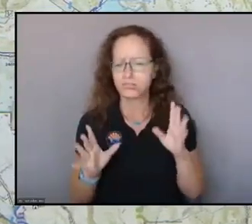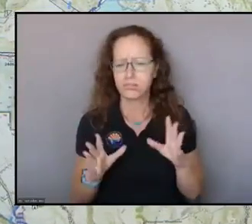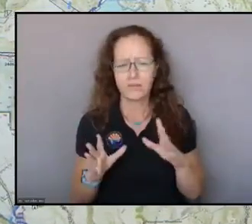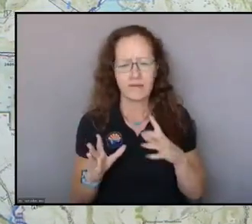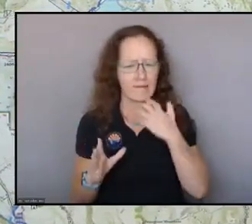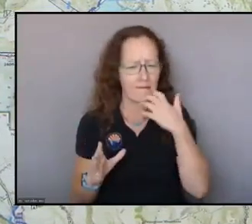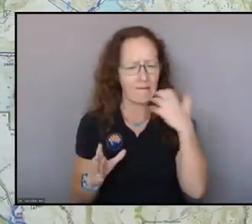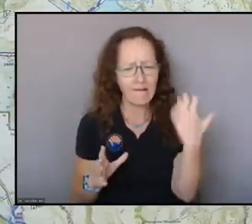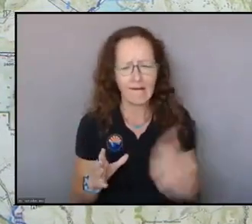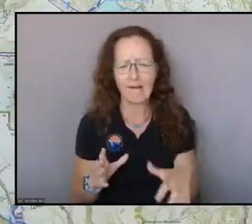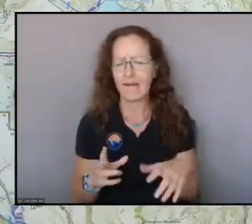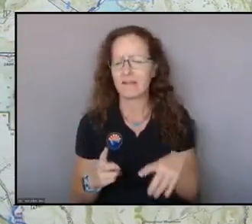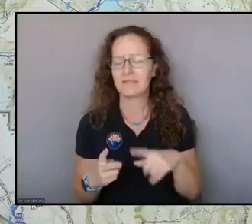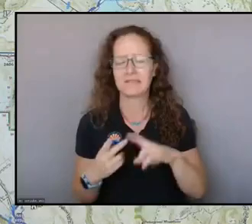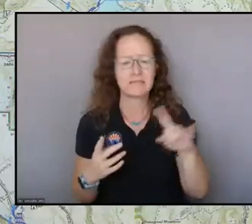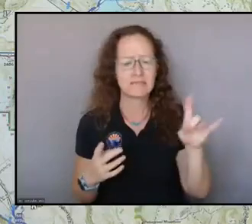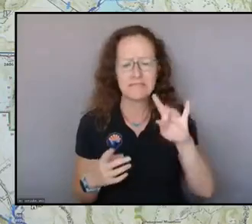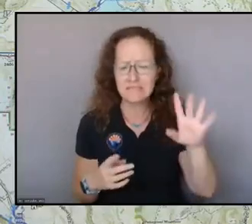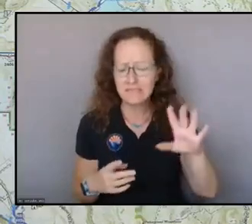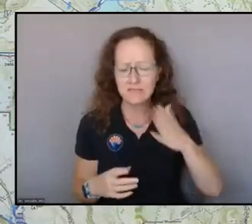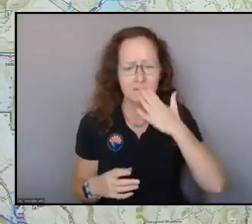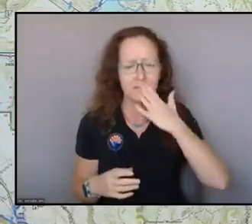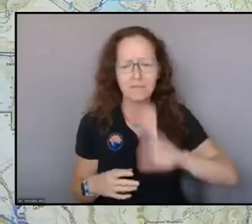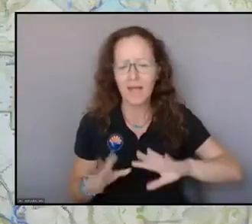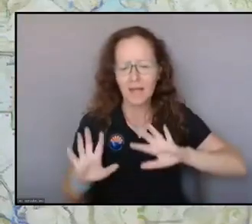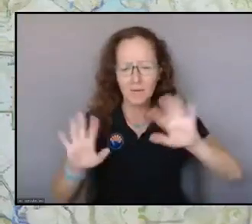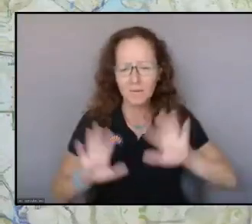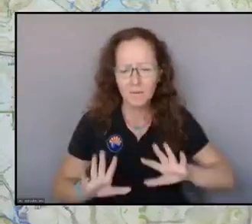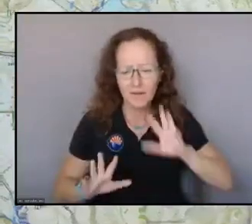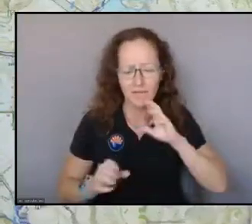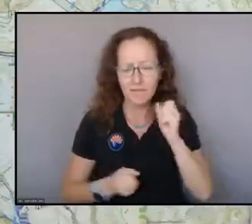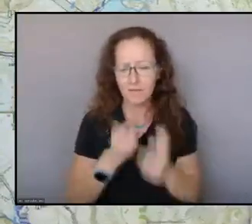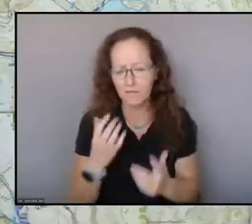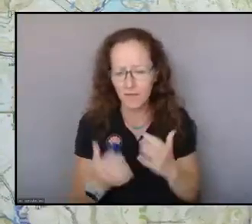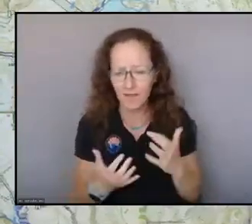MOVING ON WITH MY REPORT, I WANT TO TALK ABOUT THE